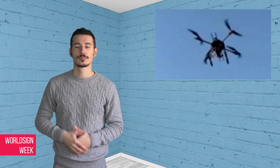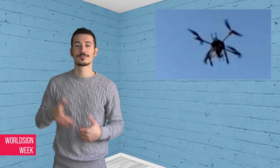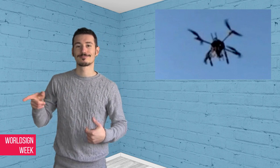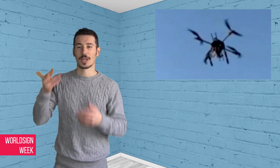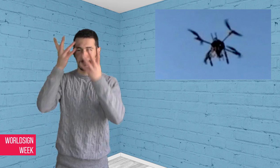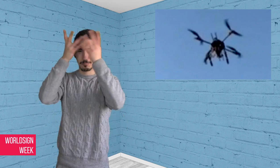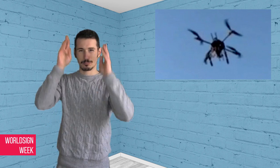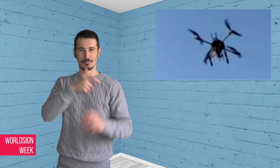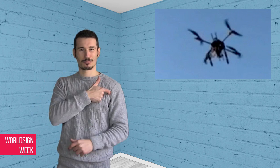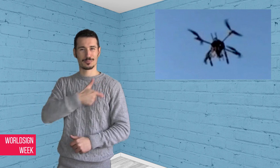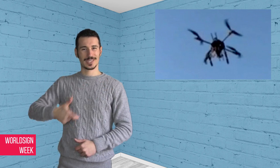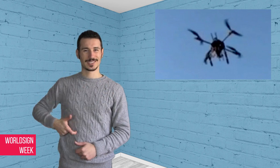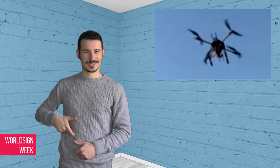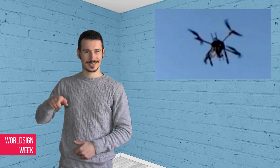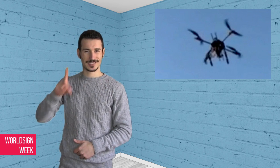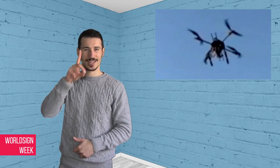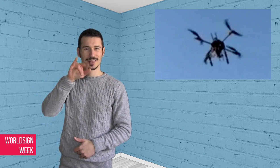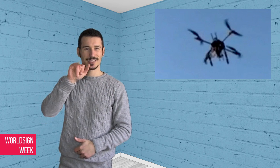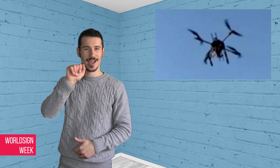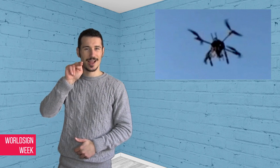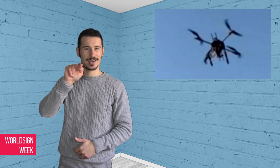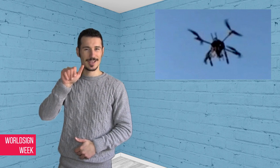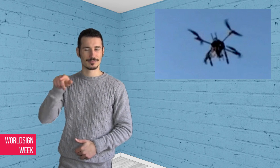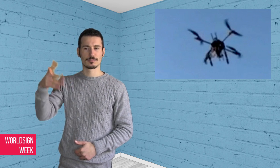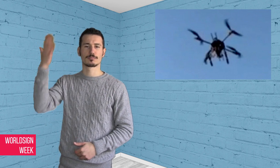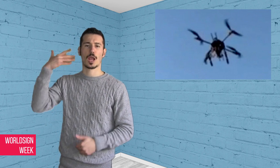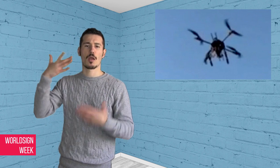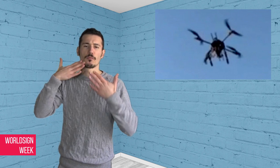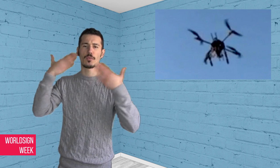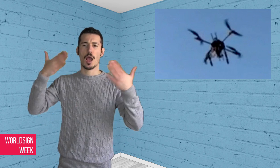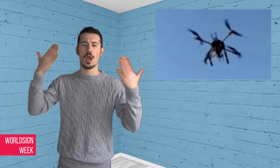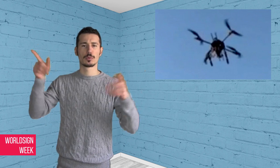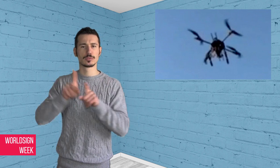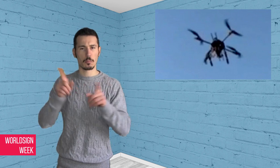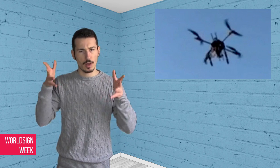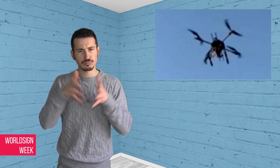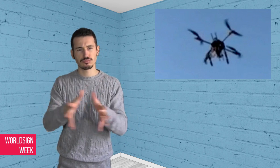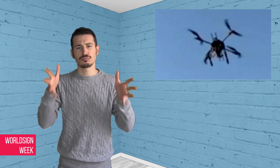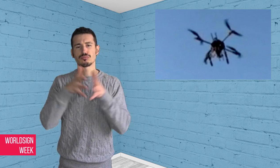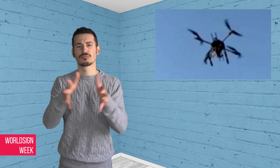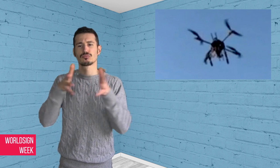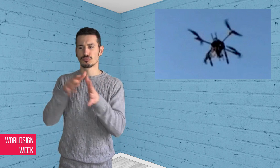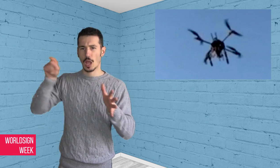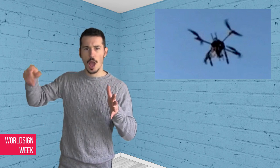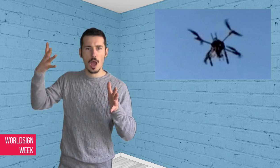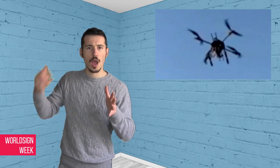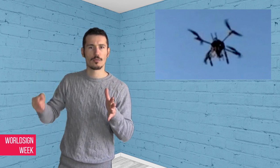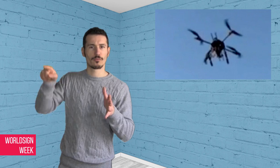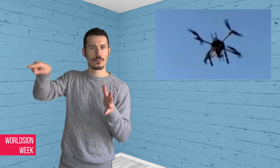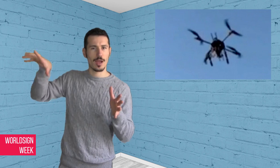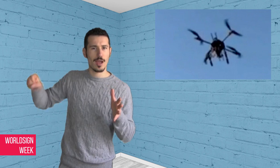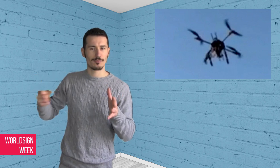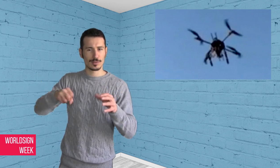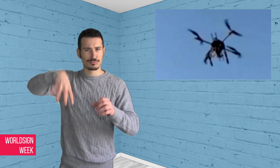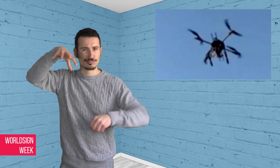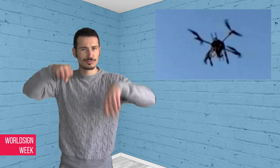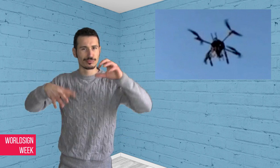banned landmines and the number of countries manufacturing landmines have dropped from 50